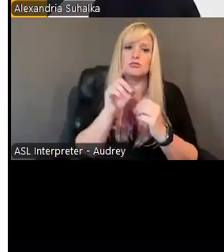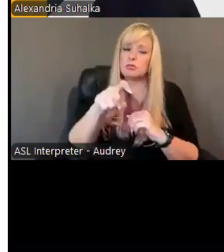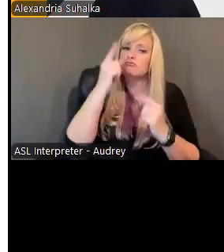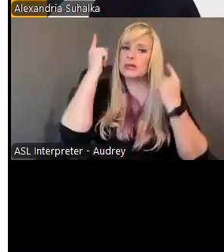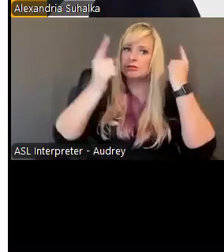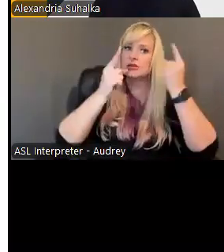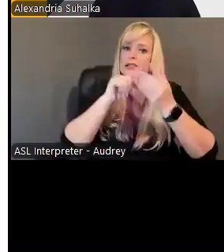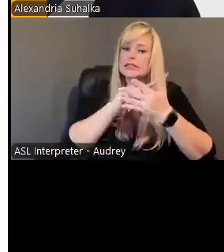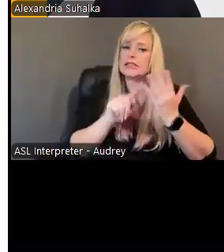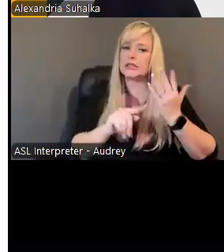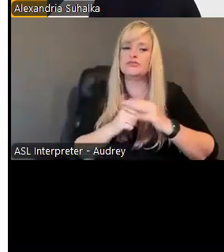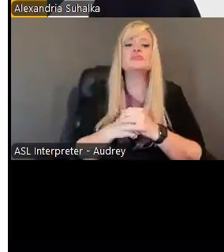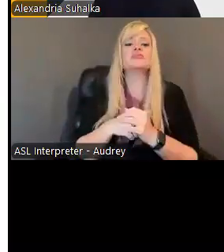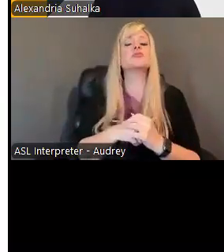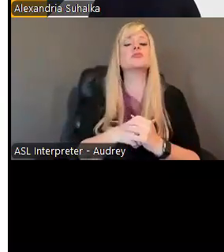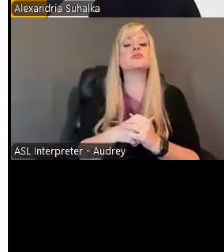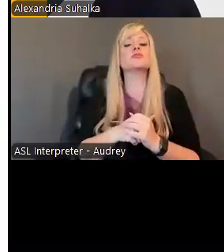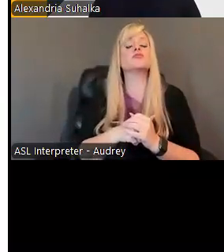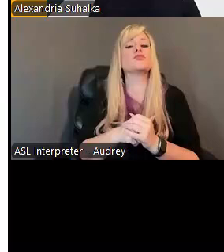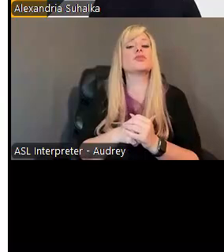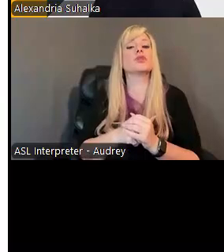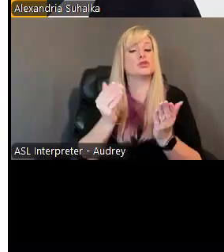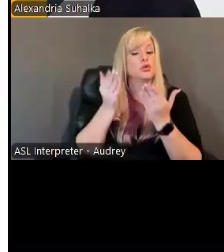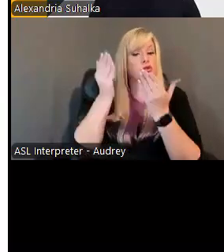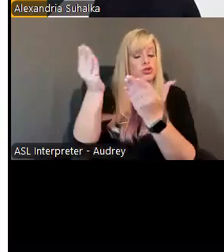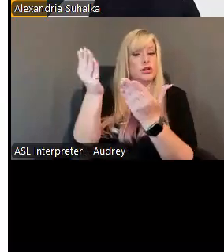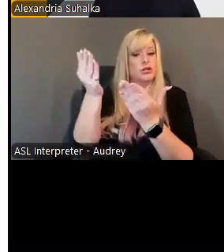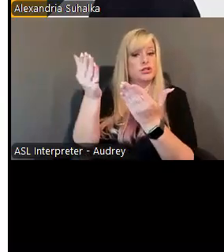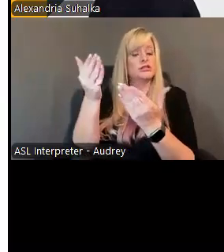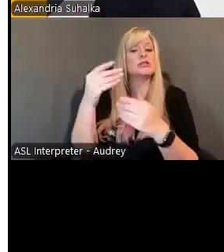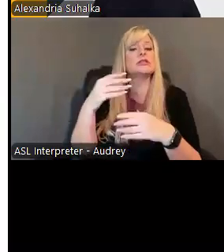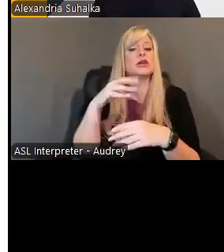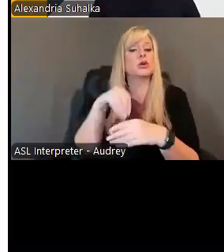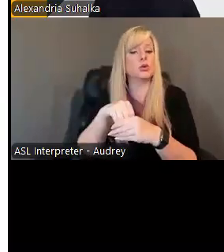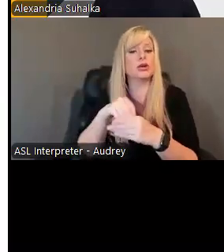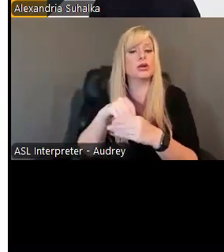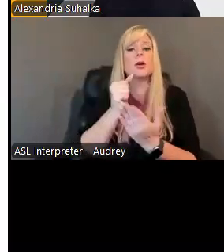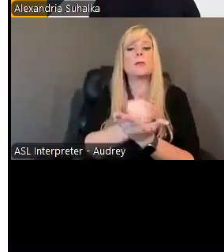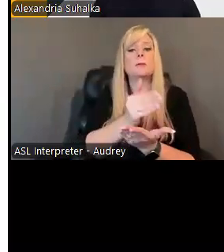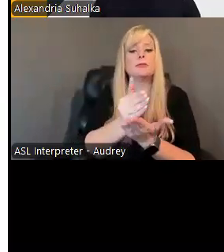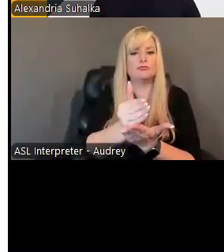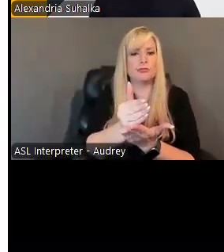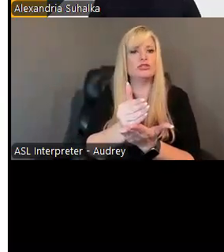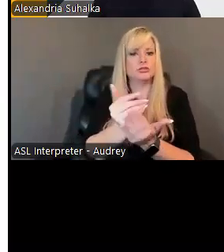figure that out. The suggestions that we got was including different recipes, taking into account